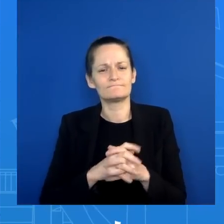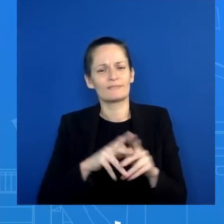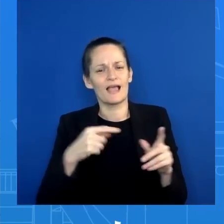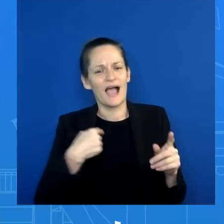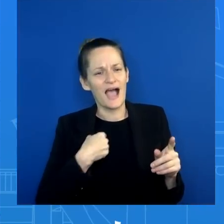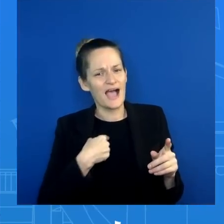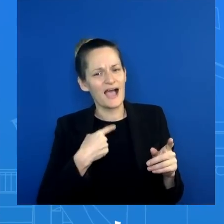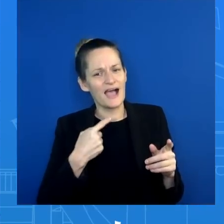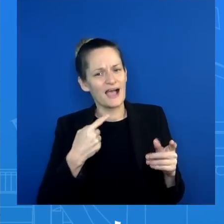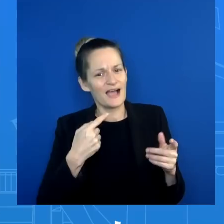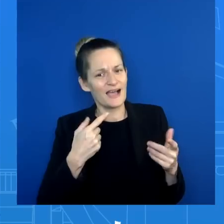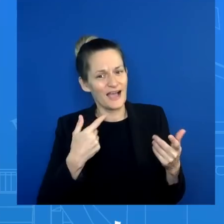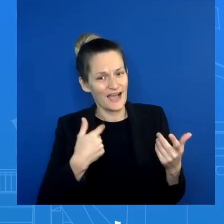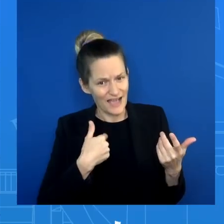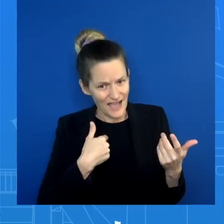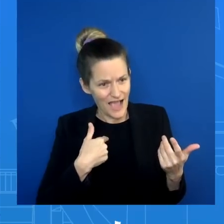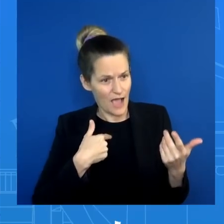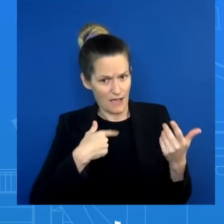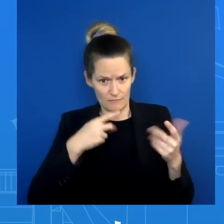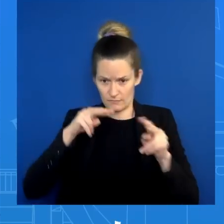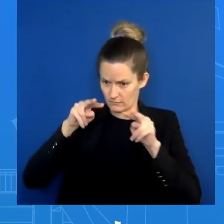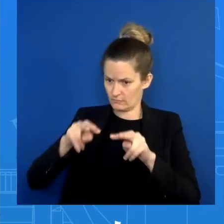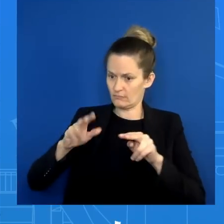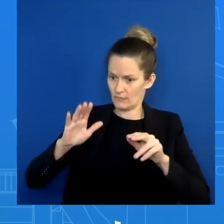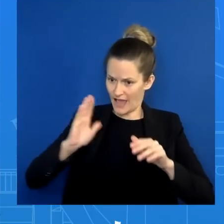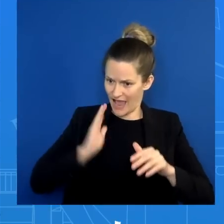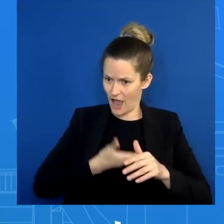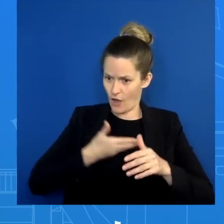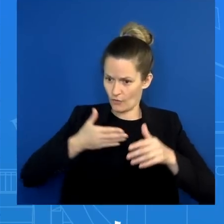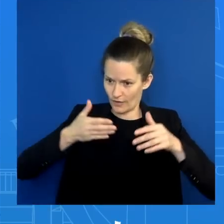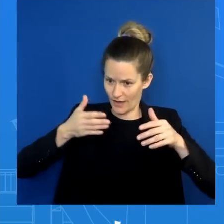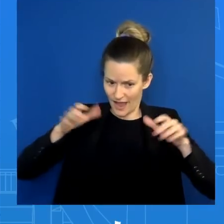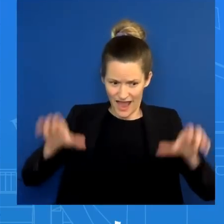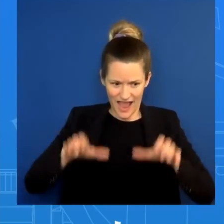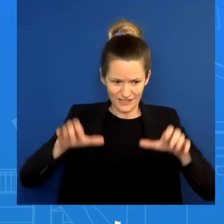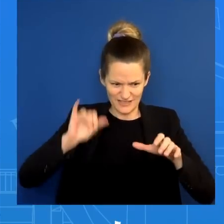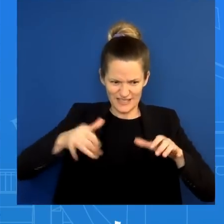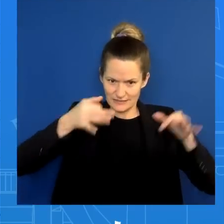that we are taking this very, very seriously. I'm going to I'm going to go around. I meant we can go.